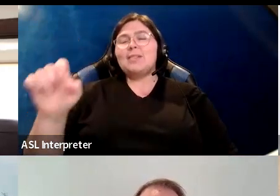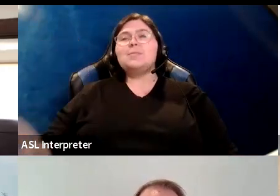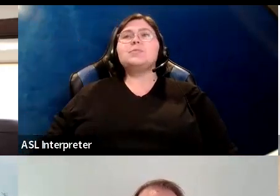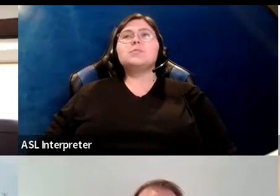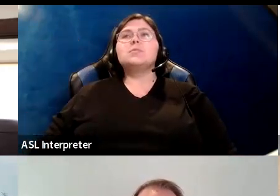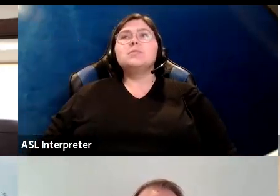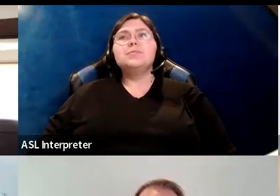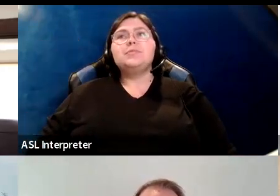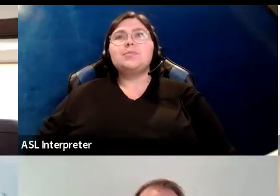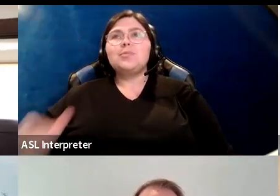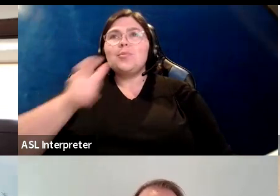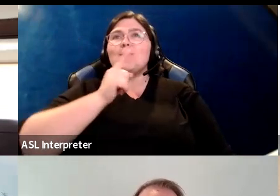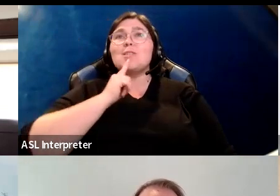So I'm not sure we caught all of that.